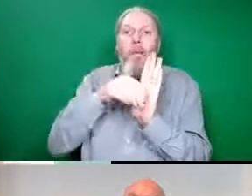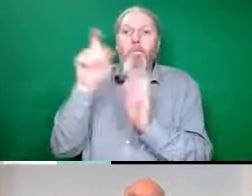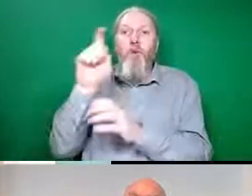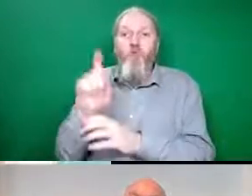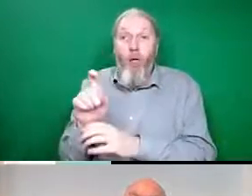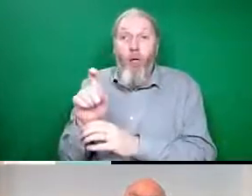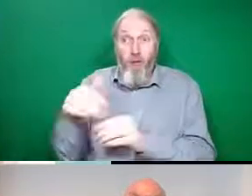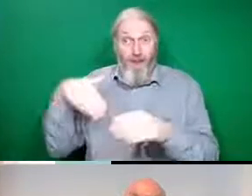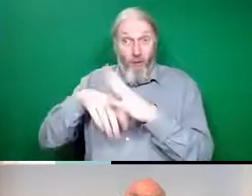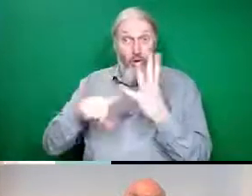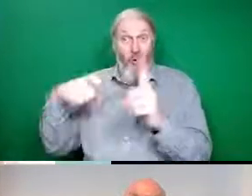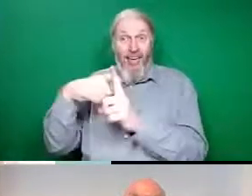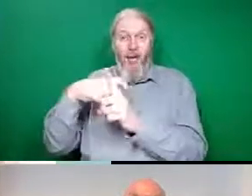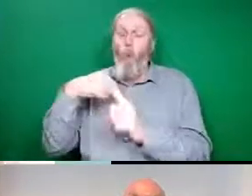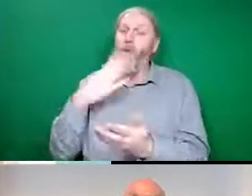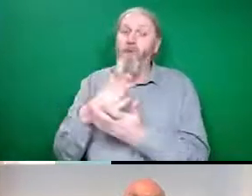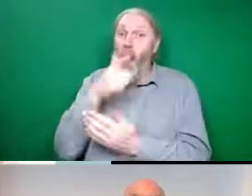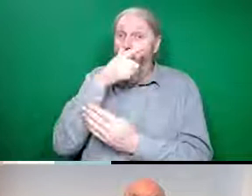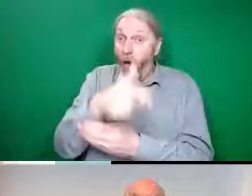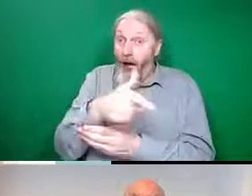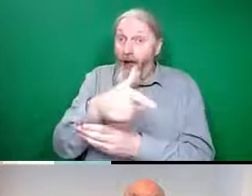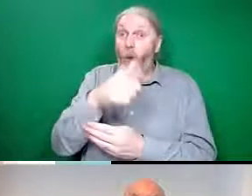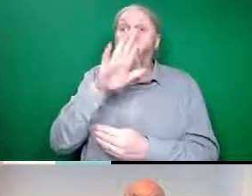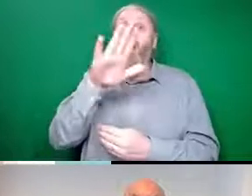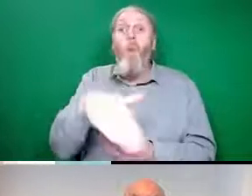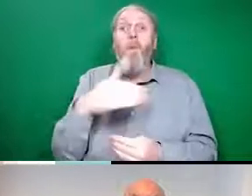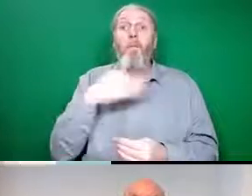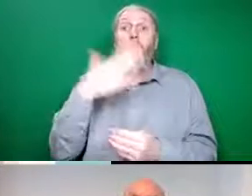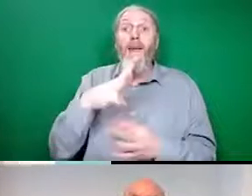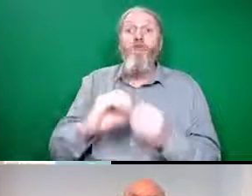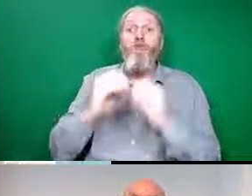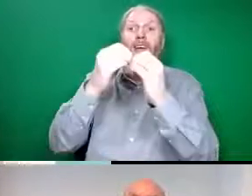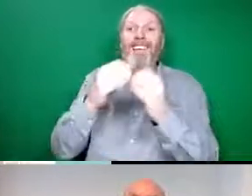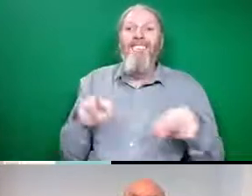experimental meanwhile cultural programming across seven vacant units.